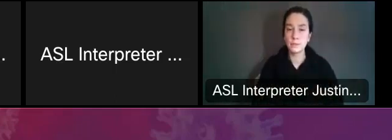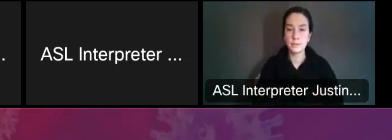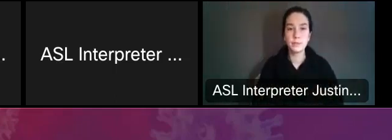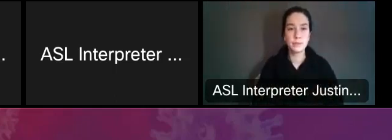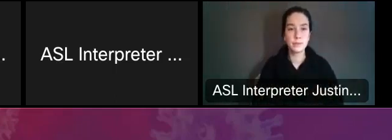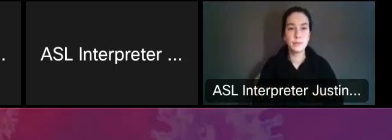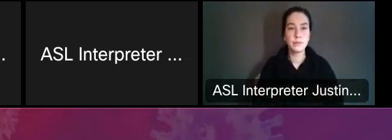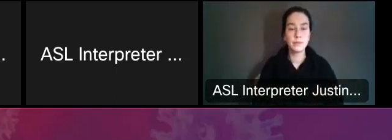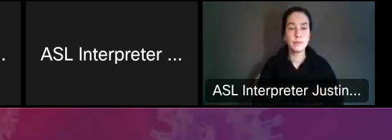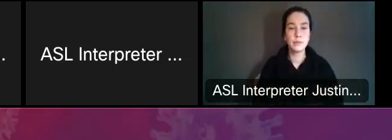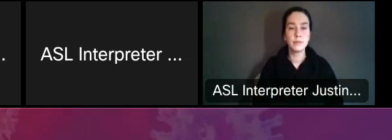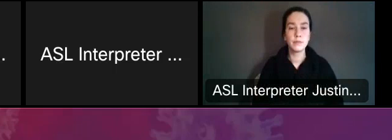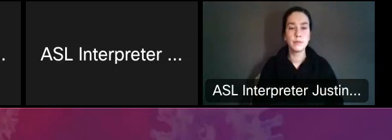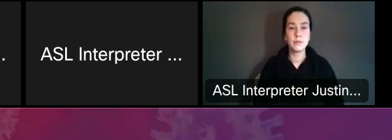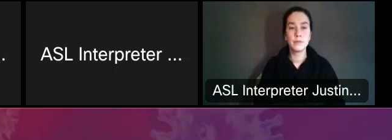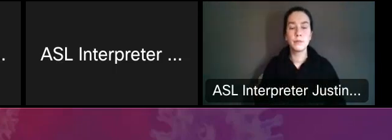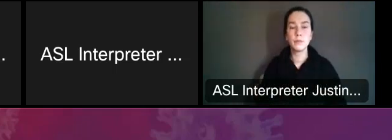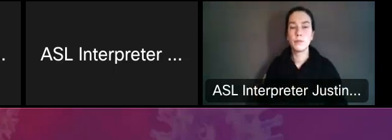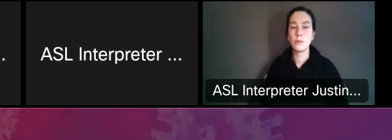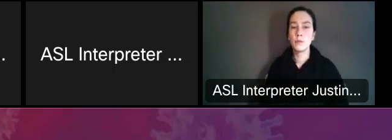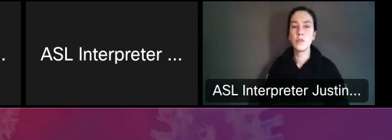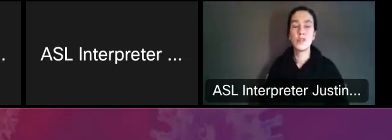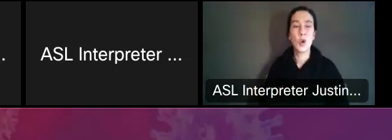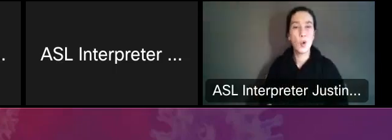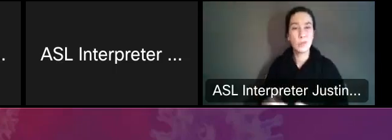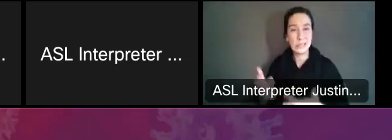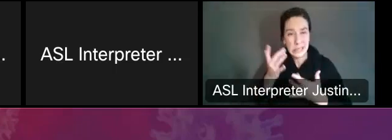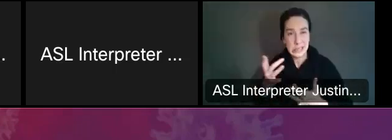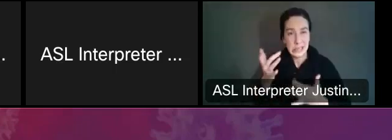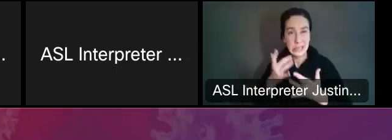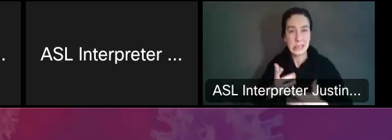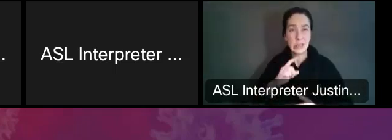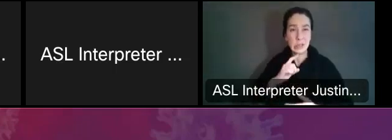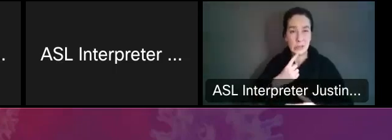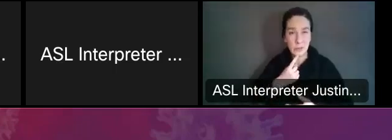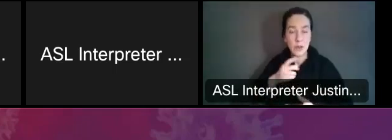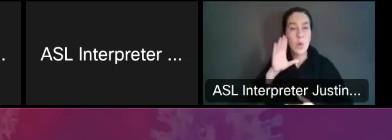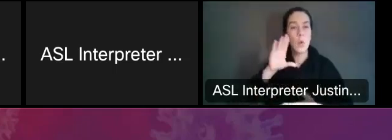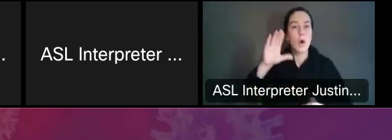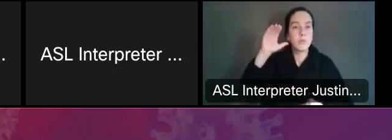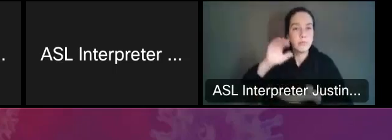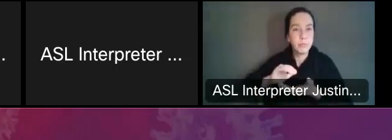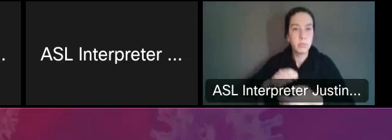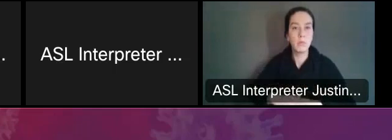The impact of severe disease and limits hospitalizations.